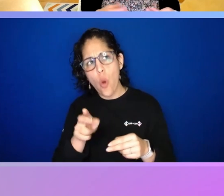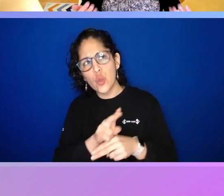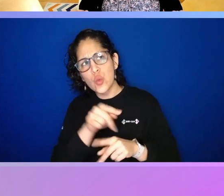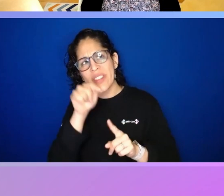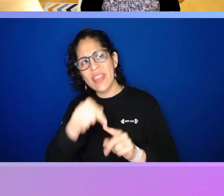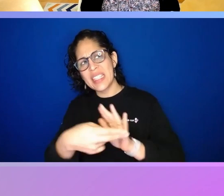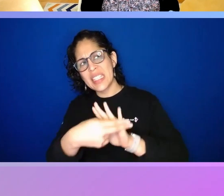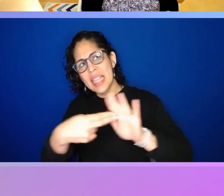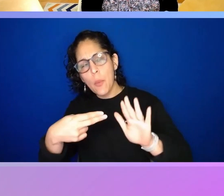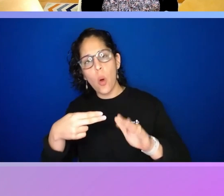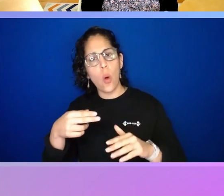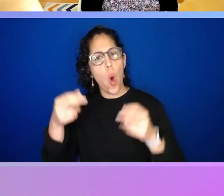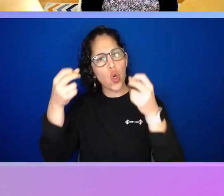read the chart. 2019 we had